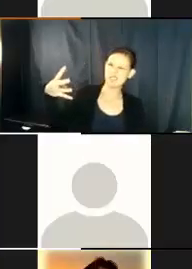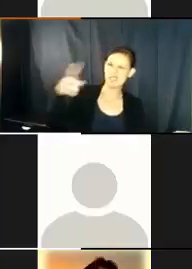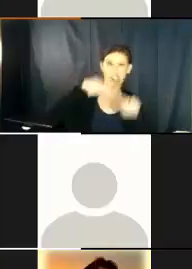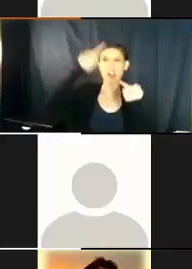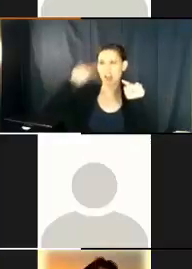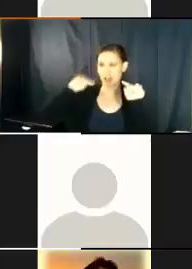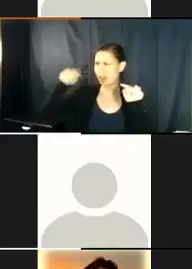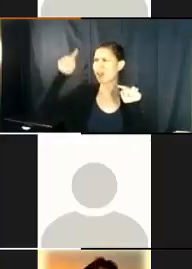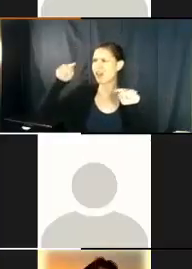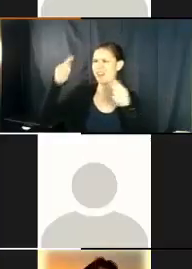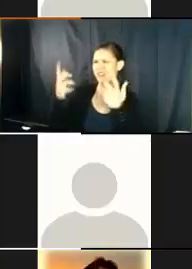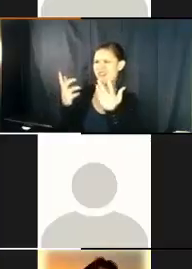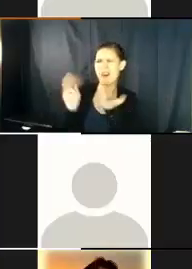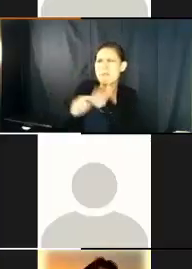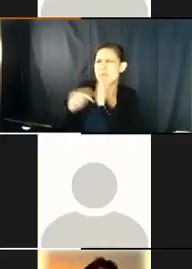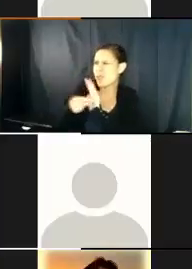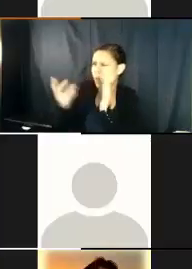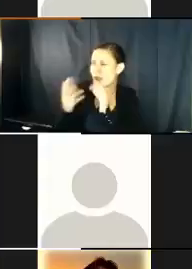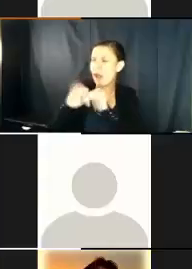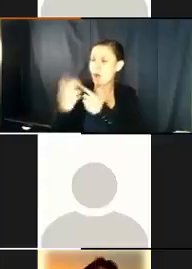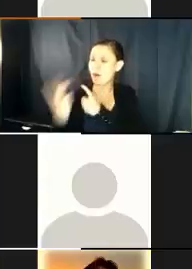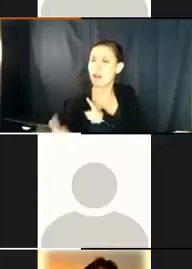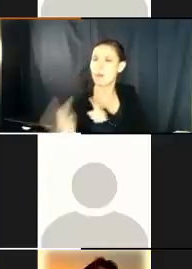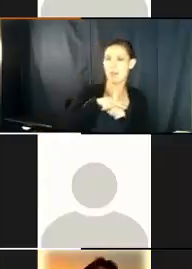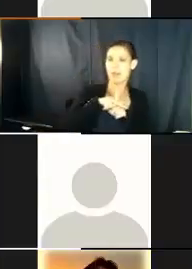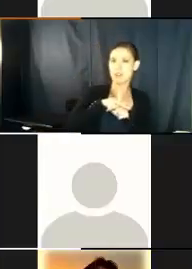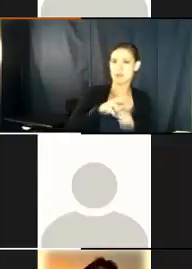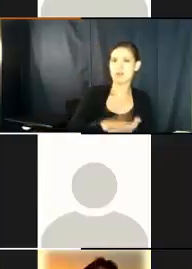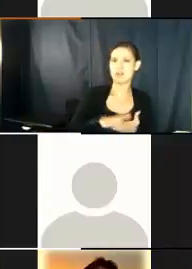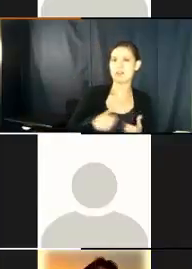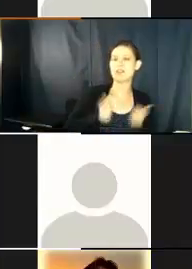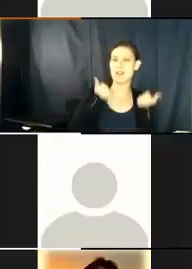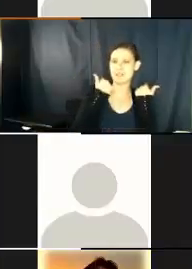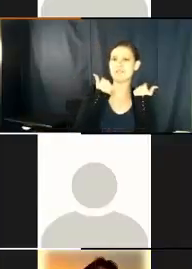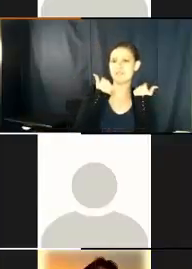that apply to something in my real life so moving beyond the facts, moving beyond the